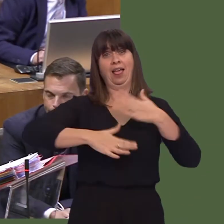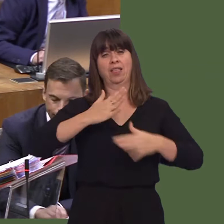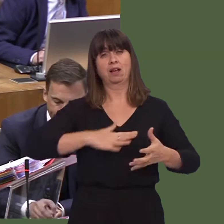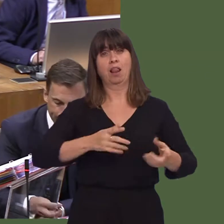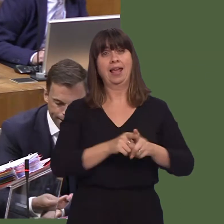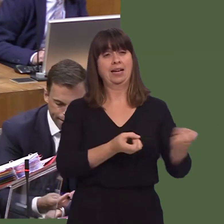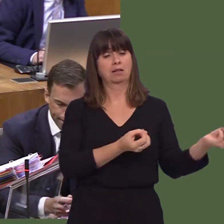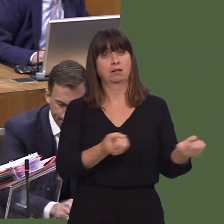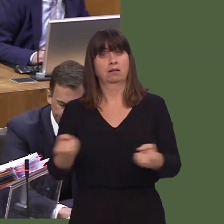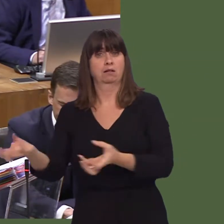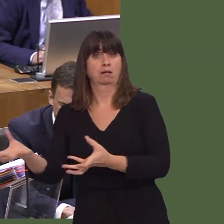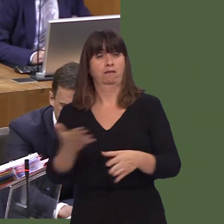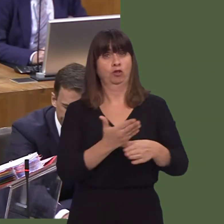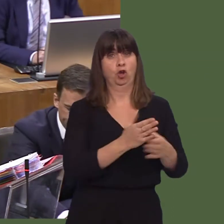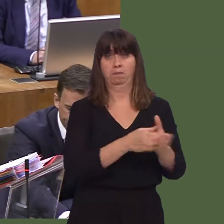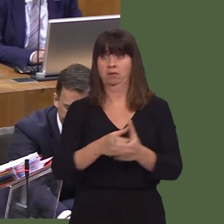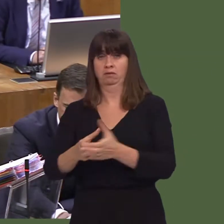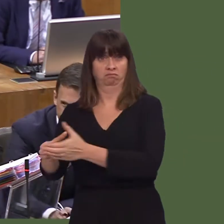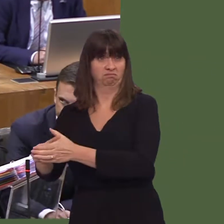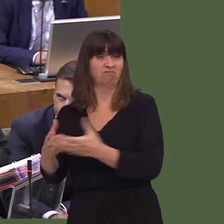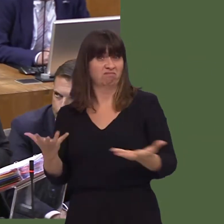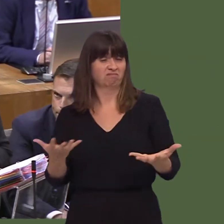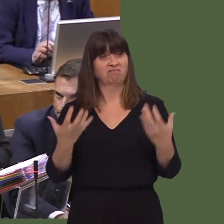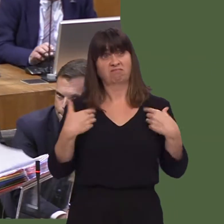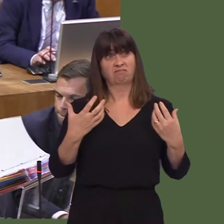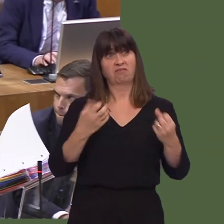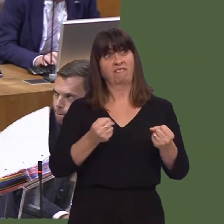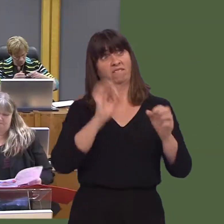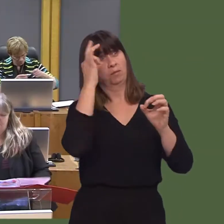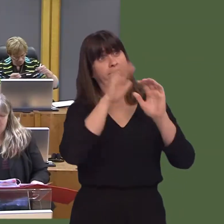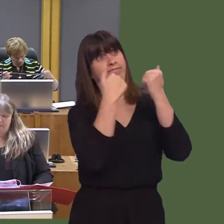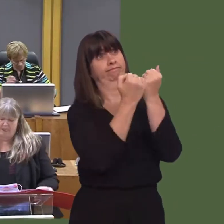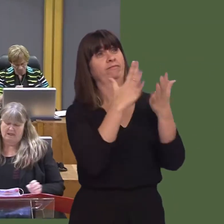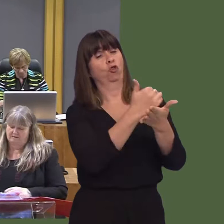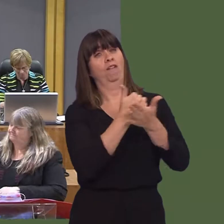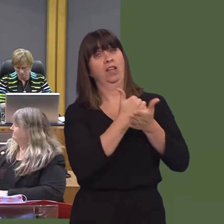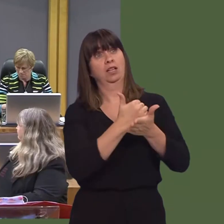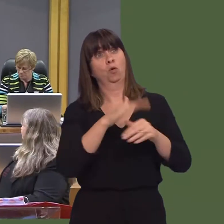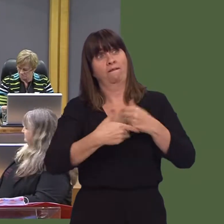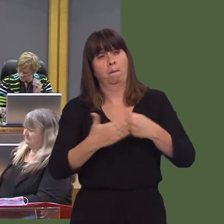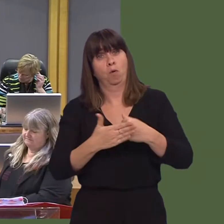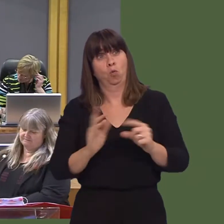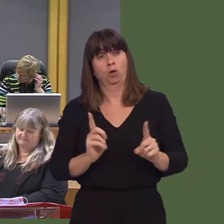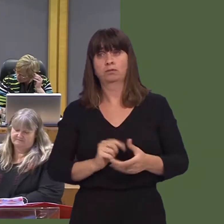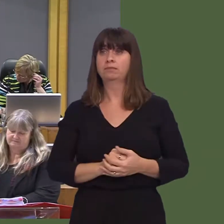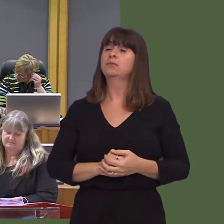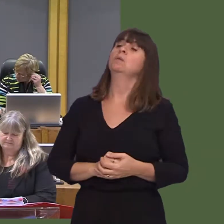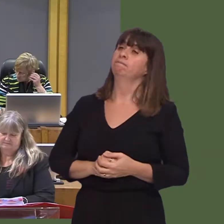We have also set up the Fair Work Commission to advise us on what more we can do. Hefin David AM: That's very good to hear.